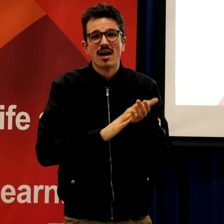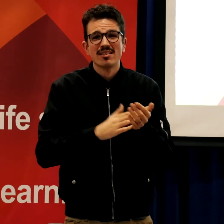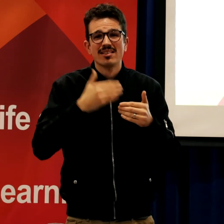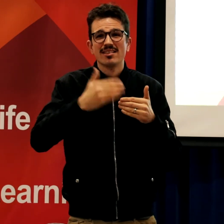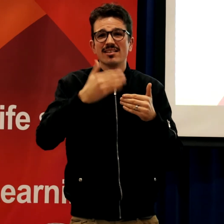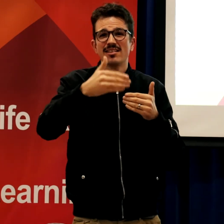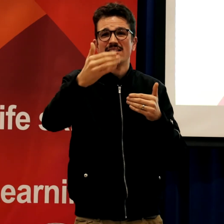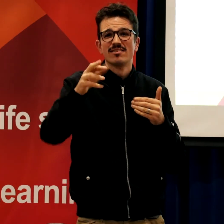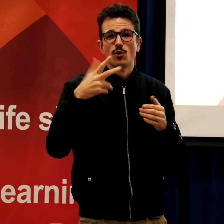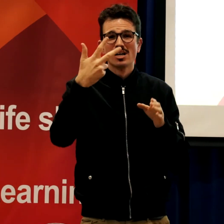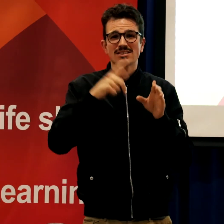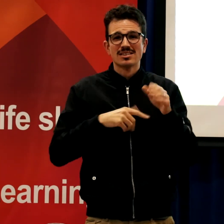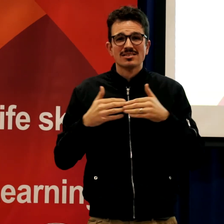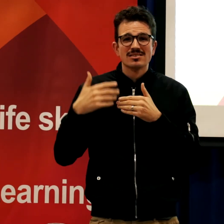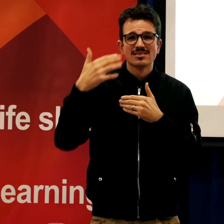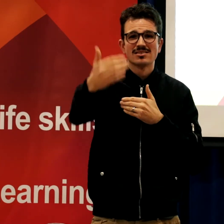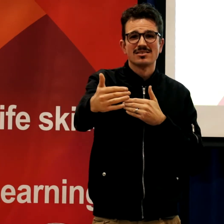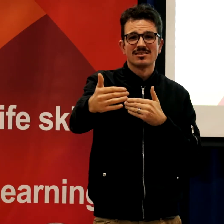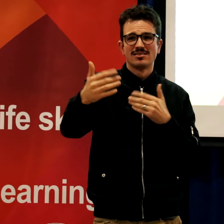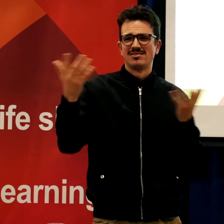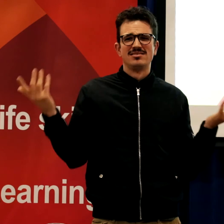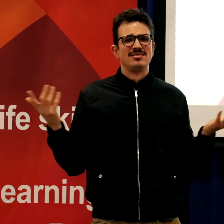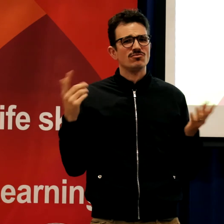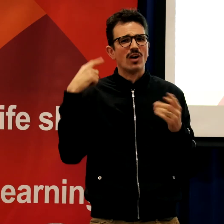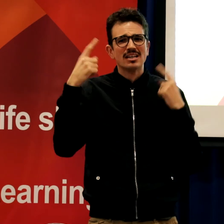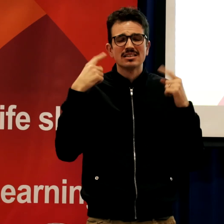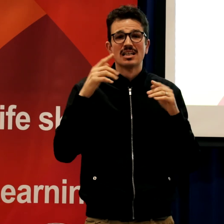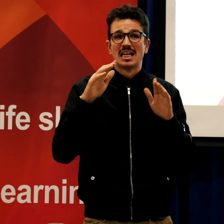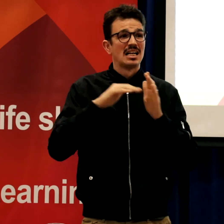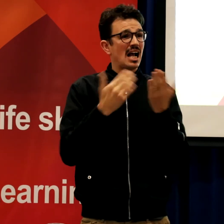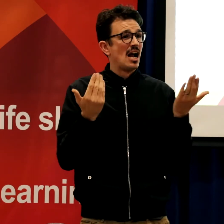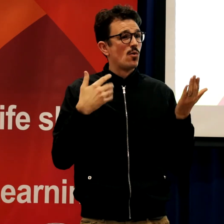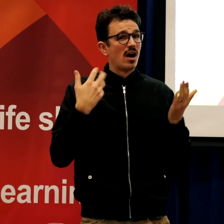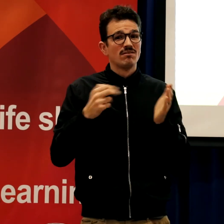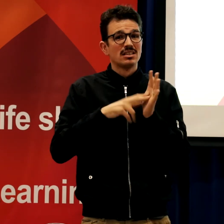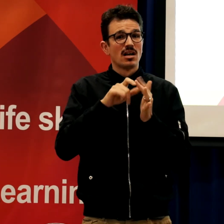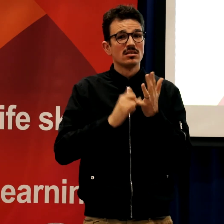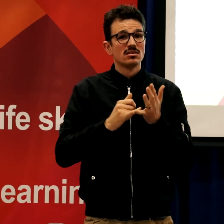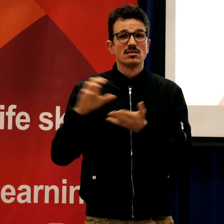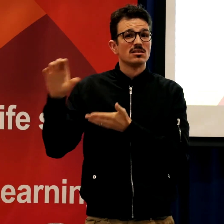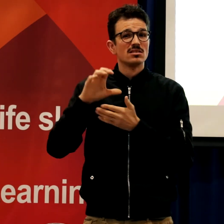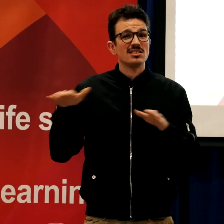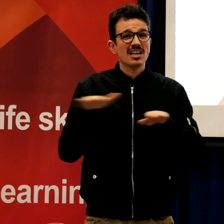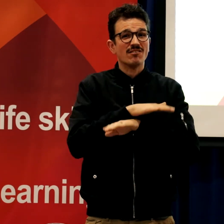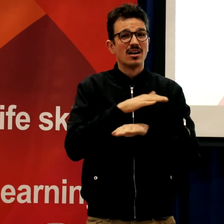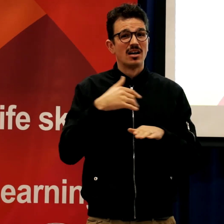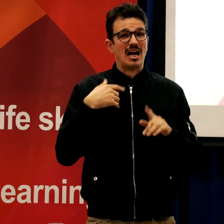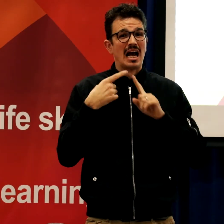And that’s one every two months for eight years. What’s the point? It’s crazy. And now, we’ve got the NDIS,